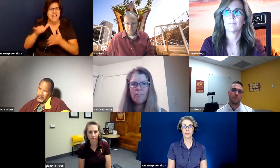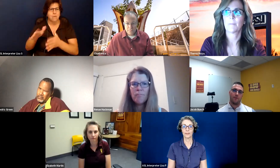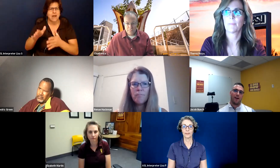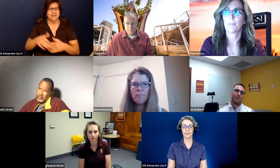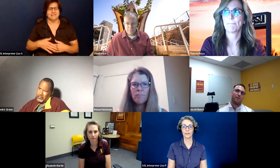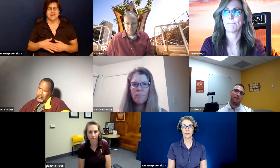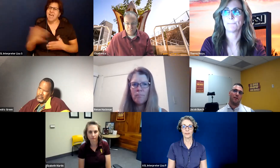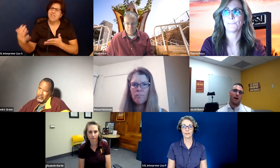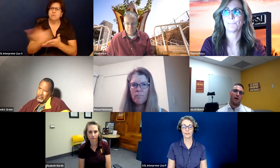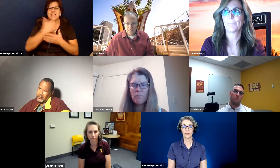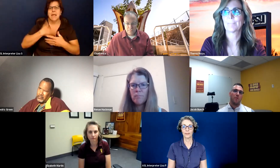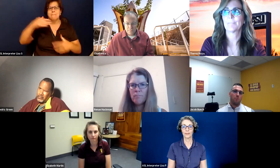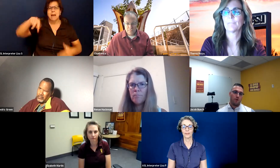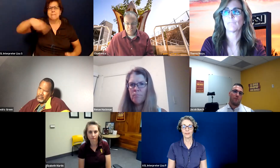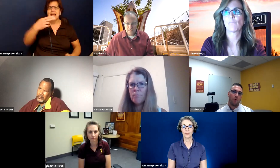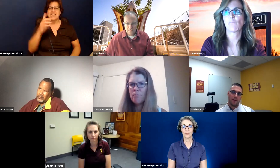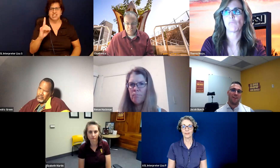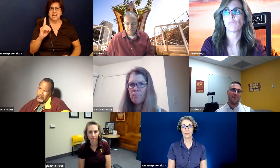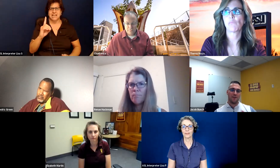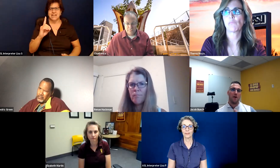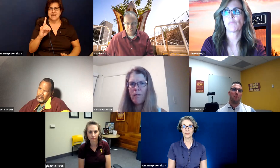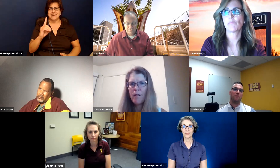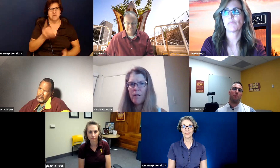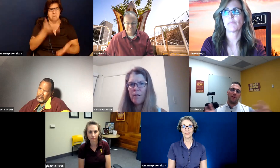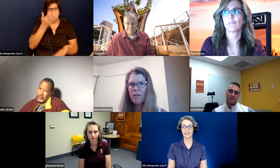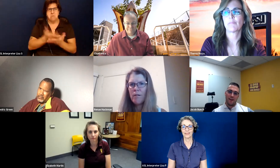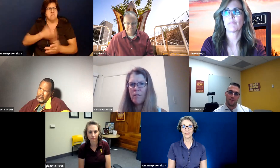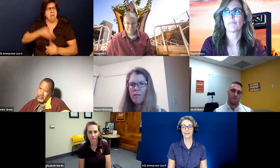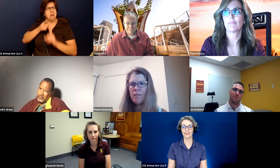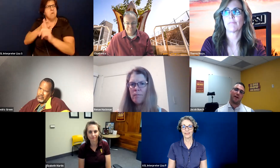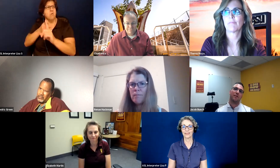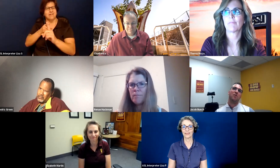so that I could prove a point in a healthy respect.